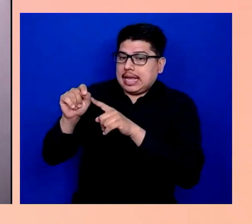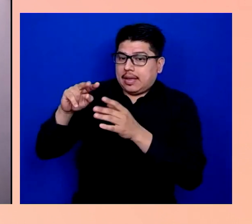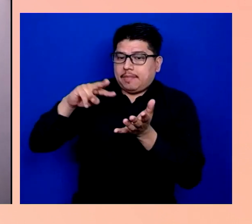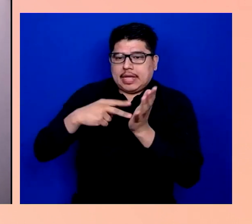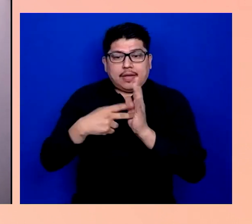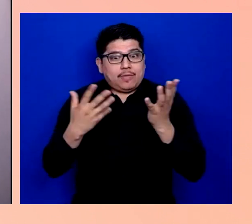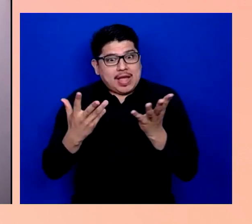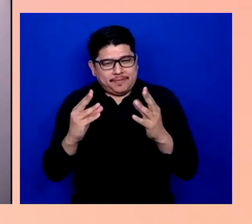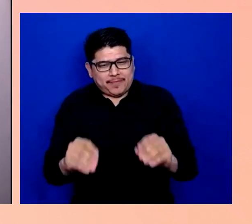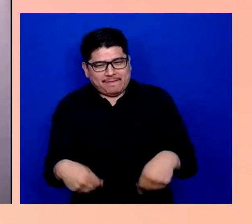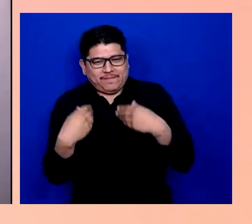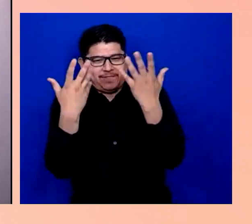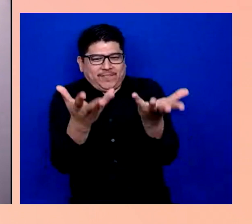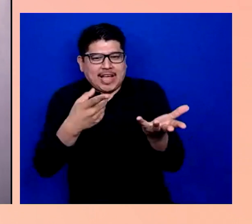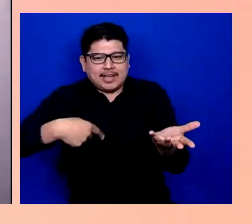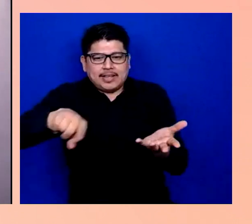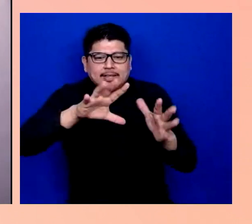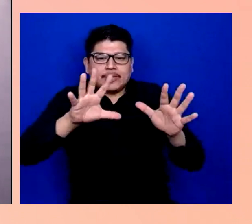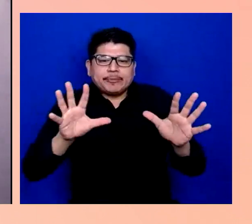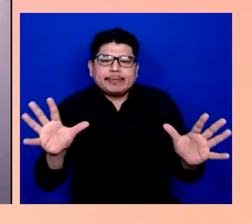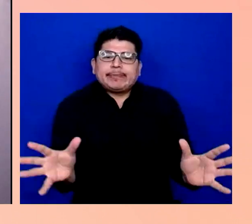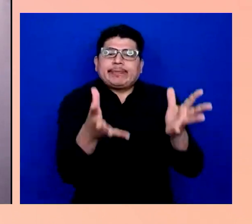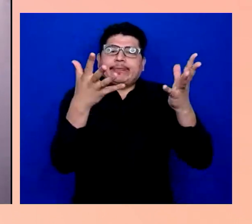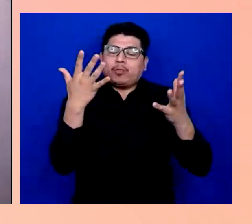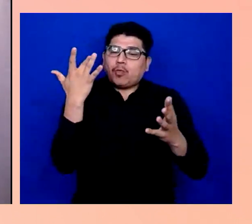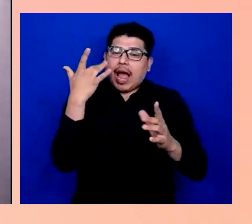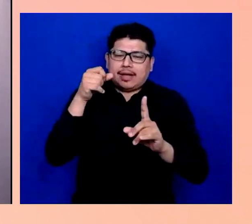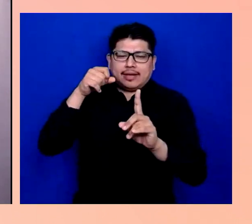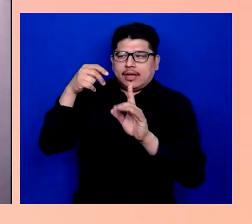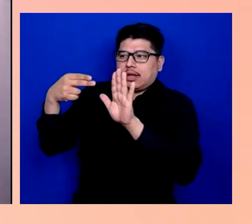so much stigma that continues to complicate.